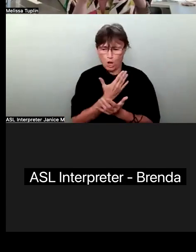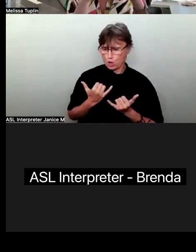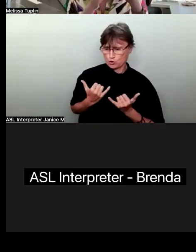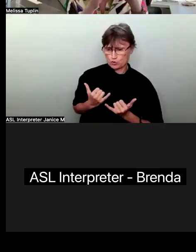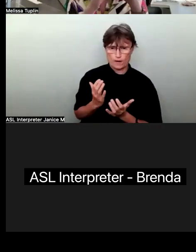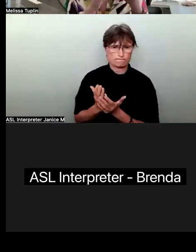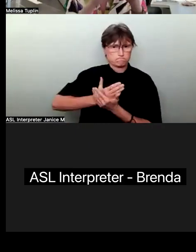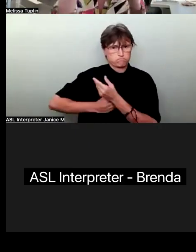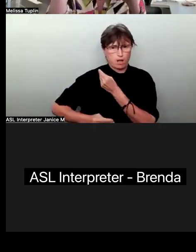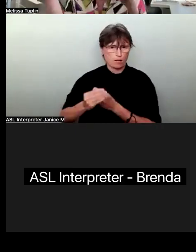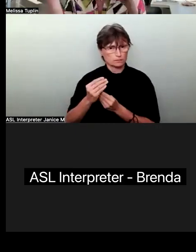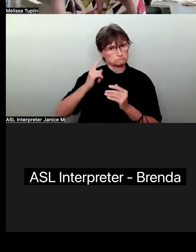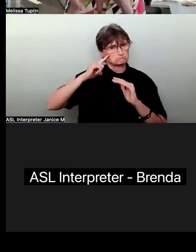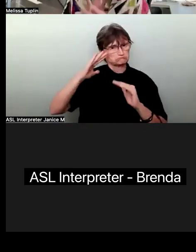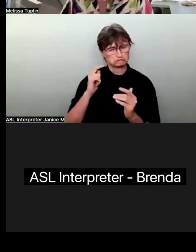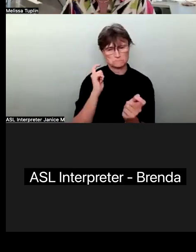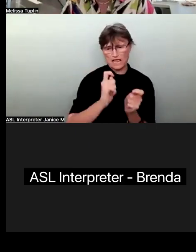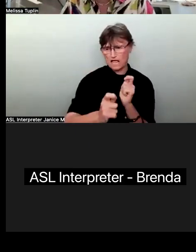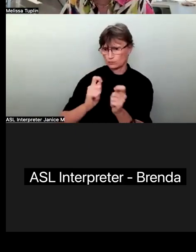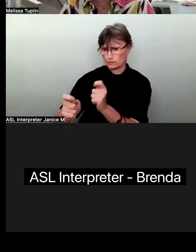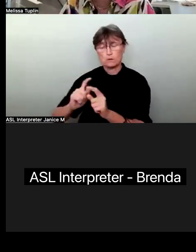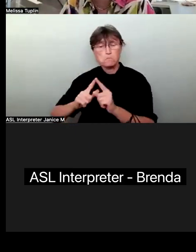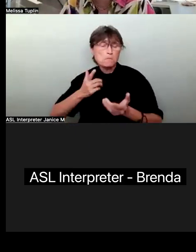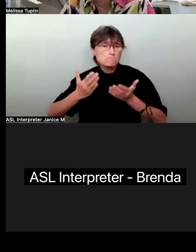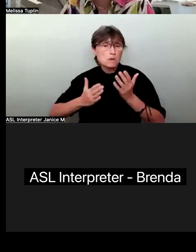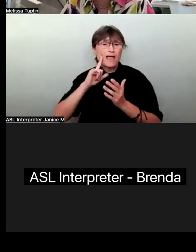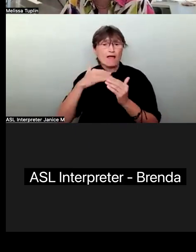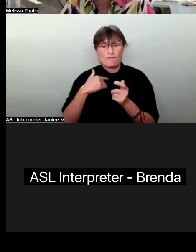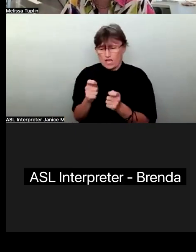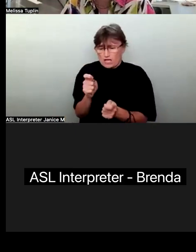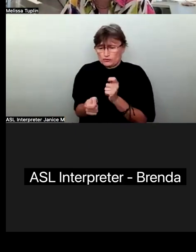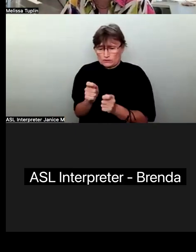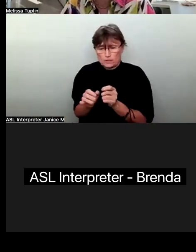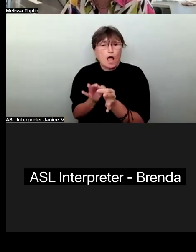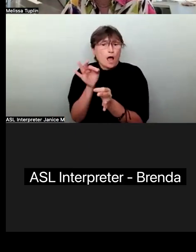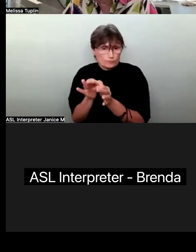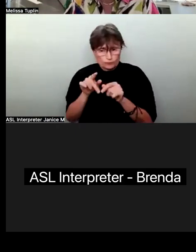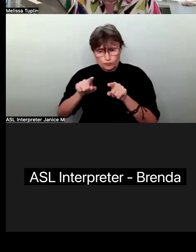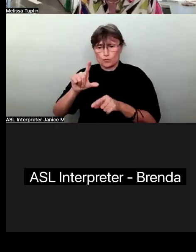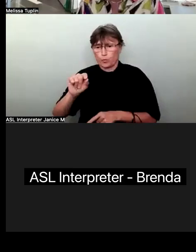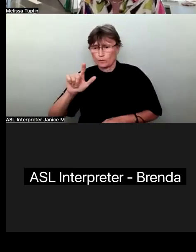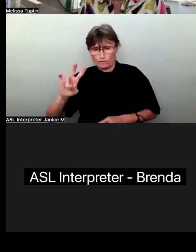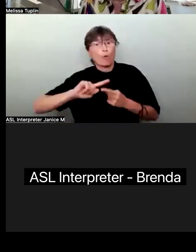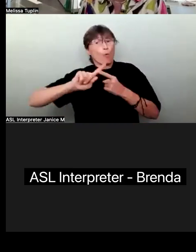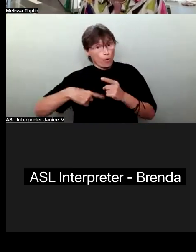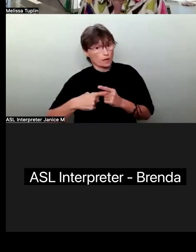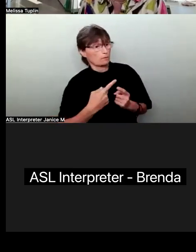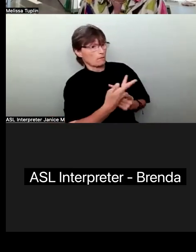with the expectation of further adjustments for ’27 when our new city budget is ratified.